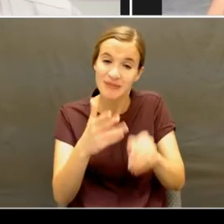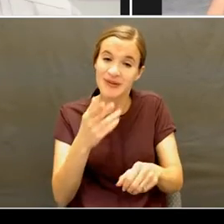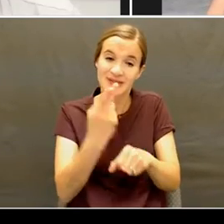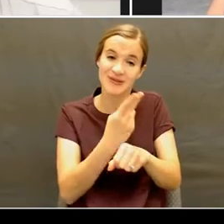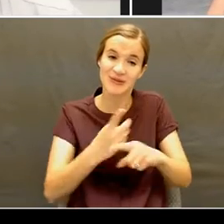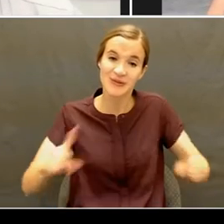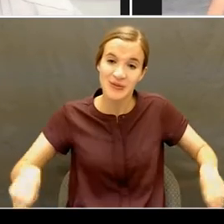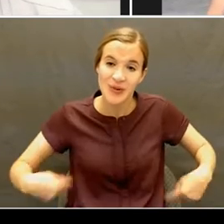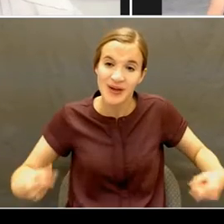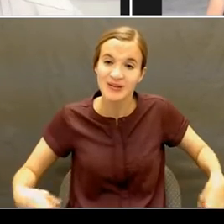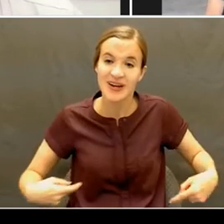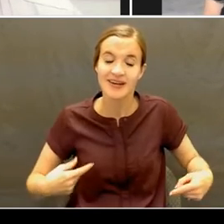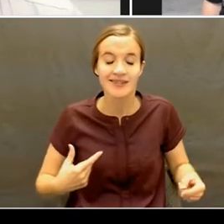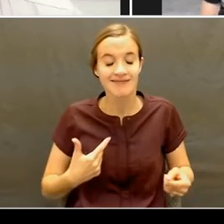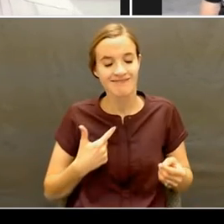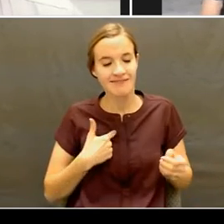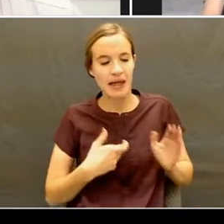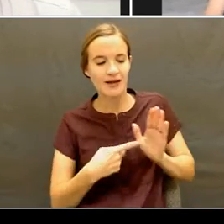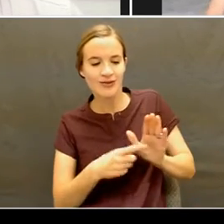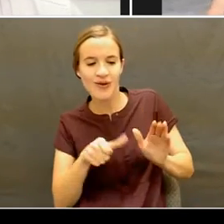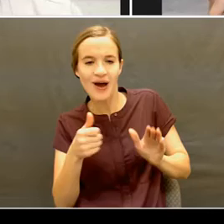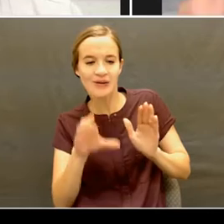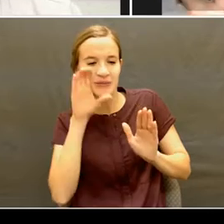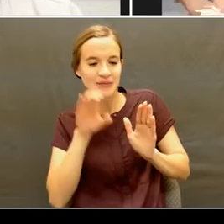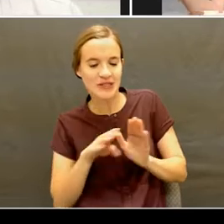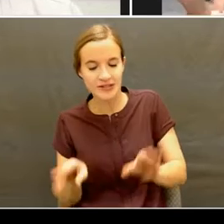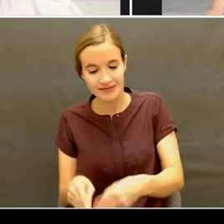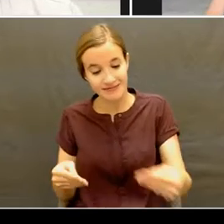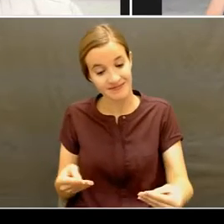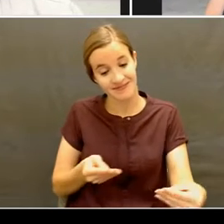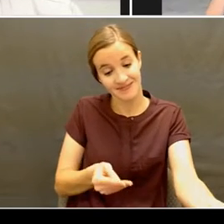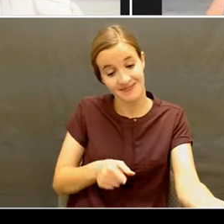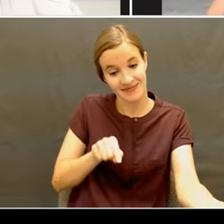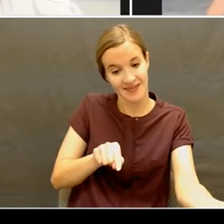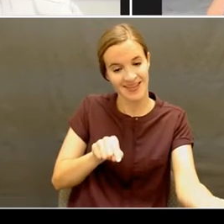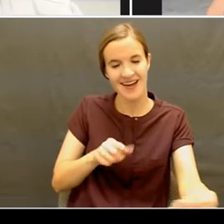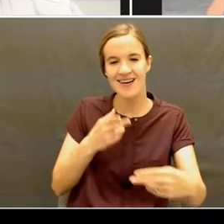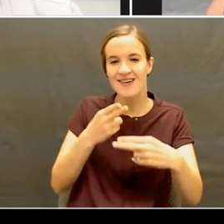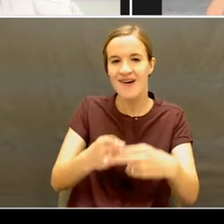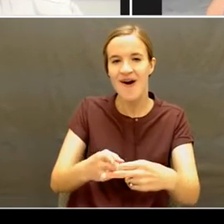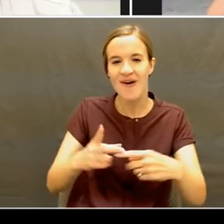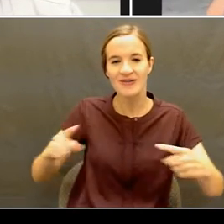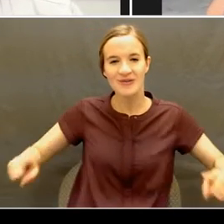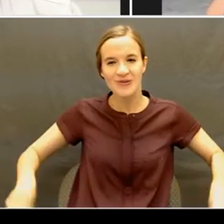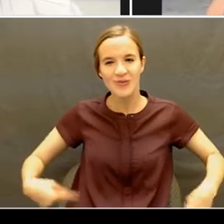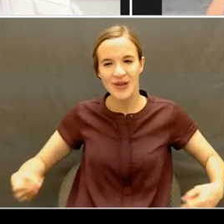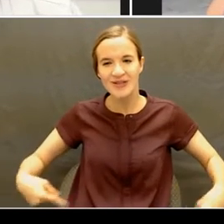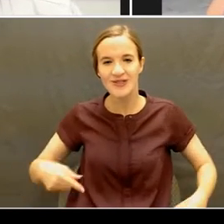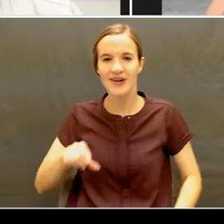warriors", and he just looked, he saw that wheelchair warriors and he just smiled. And he